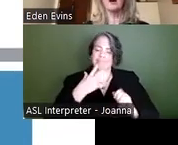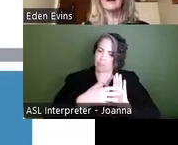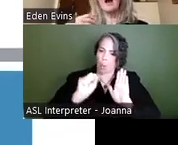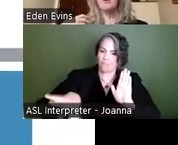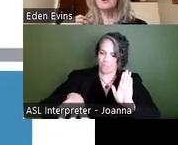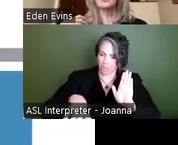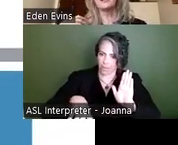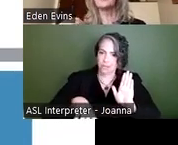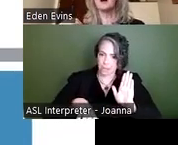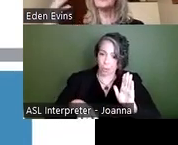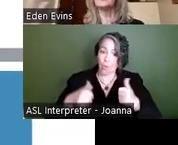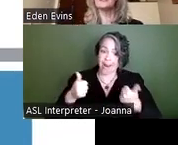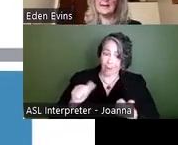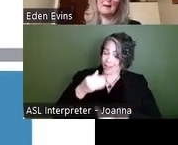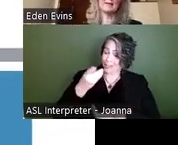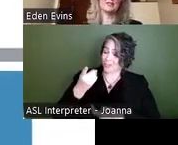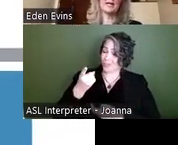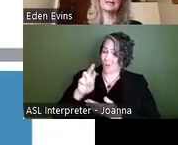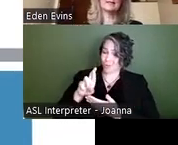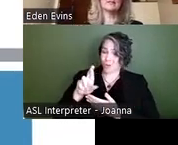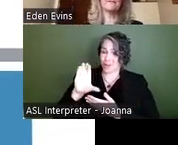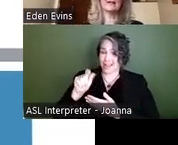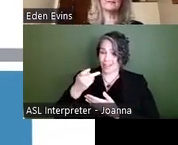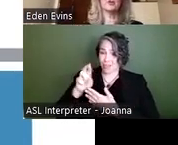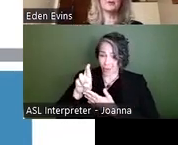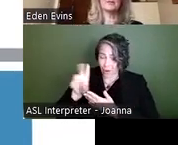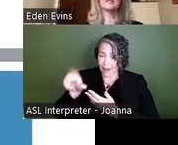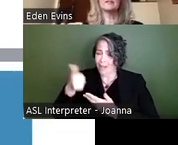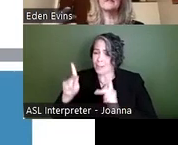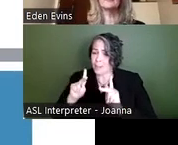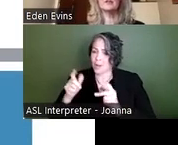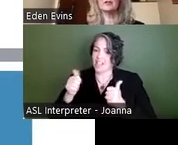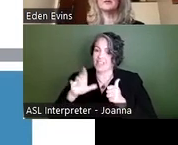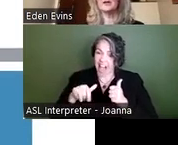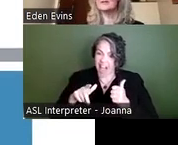are now trying to undo the damage and get these effective treatments delivered to the community.